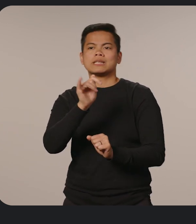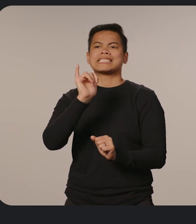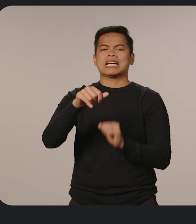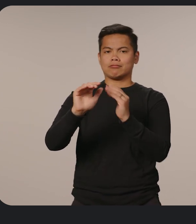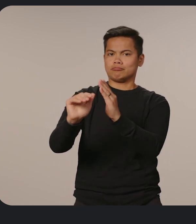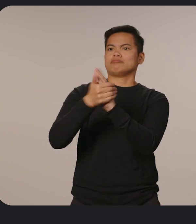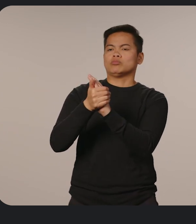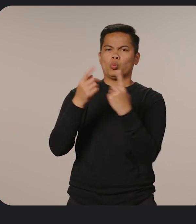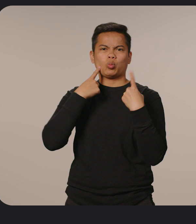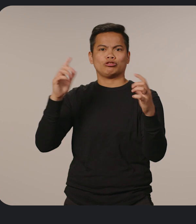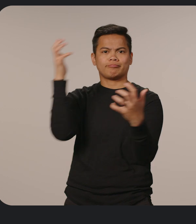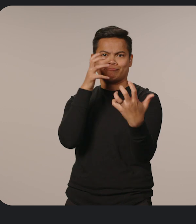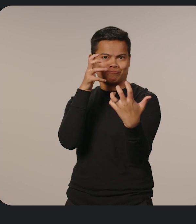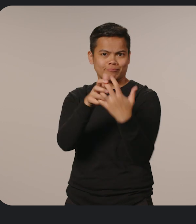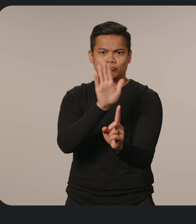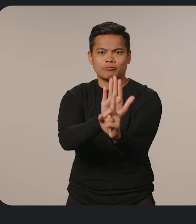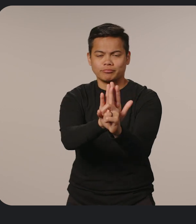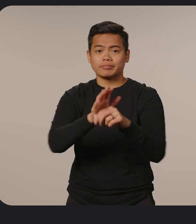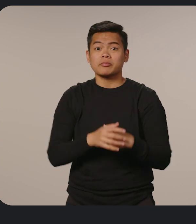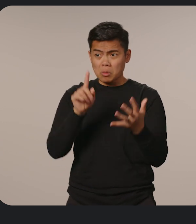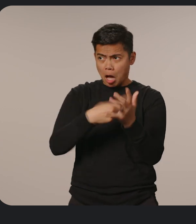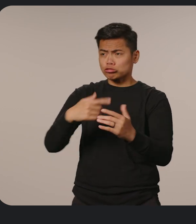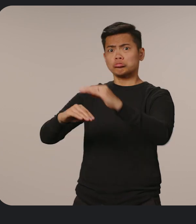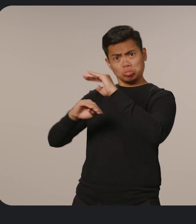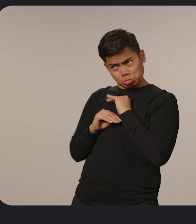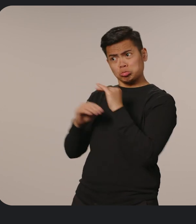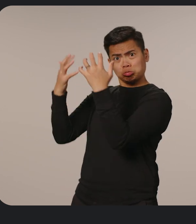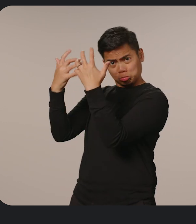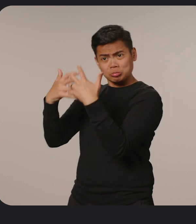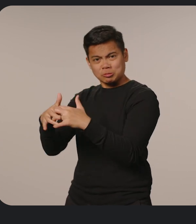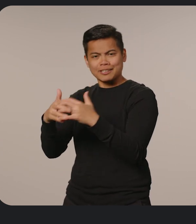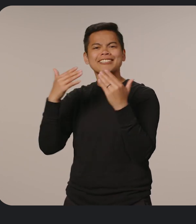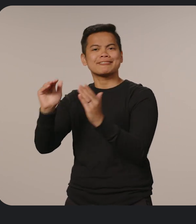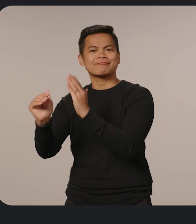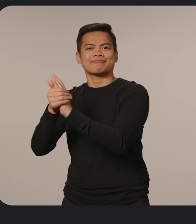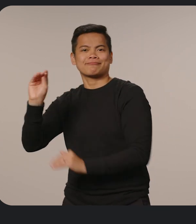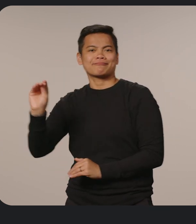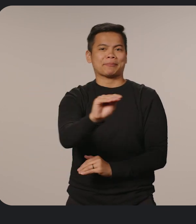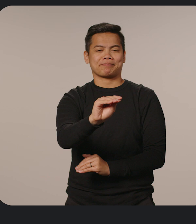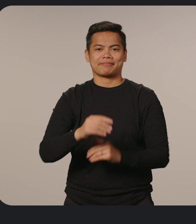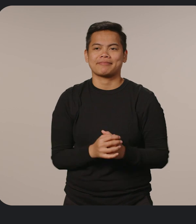works as desired once we have with our configurations we